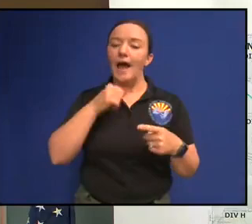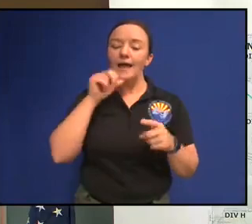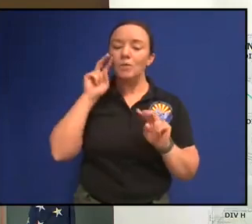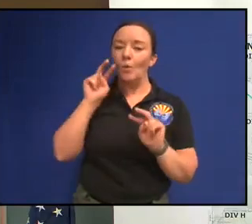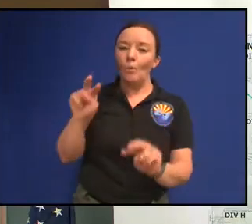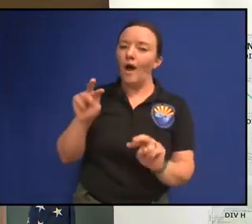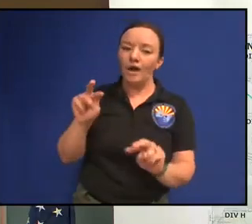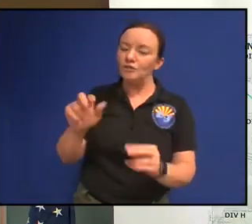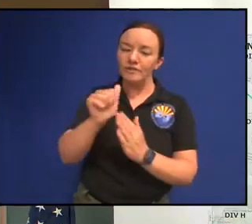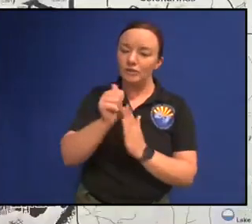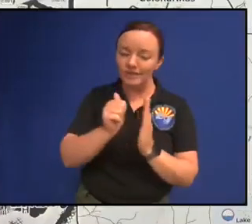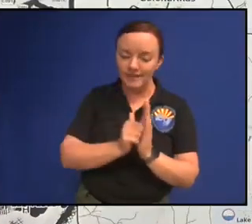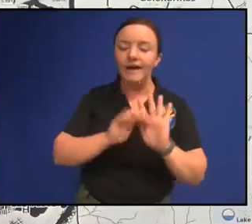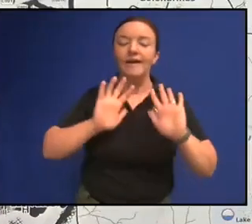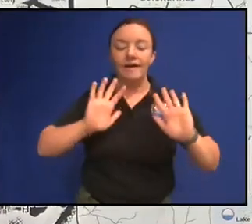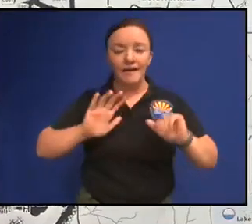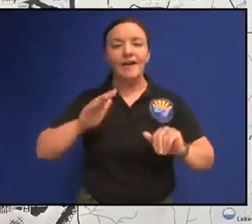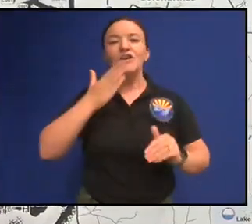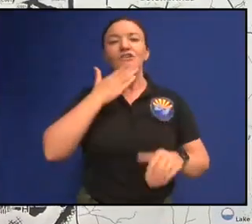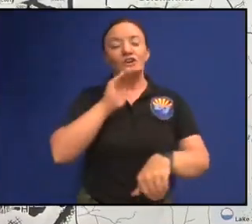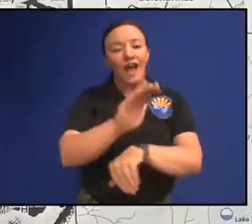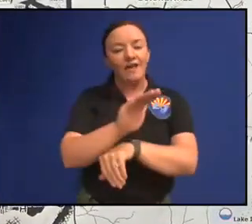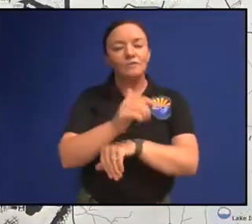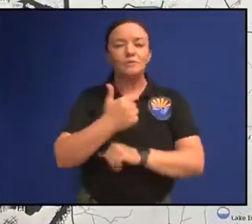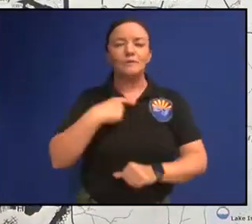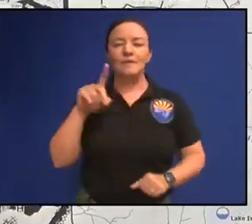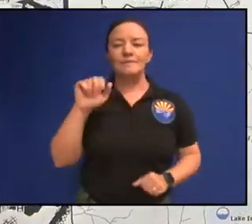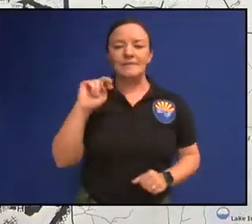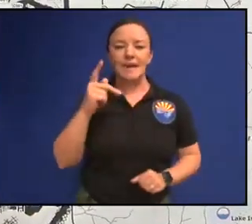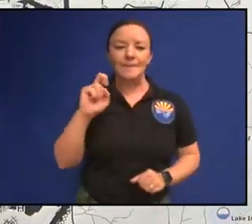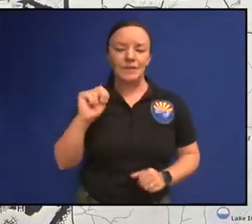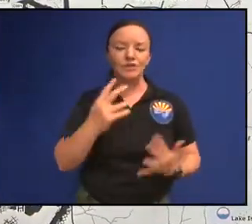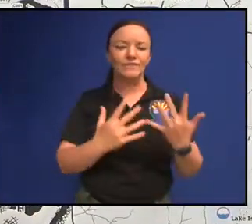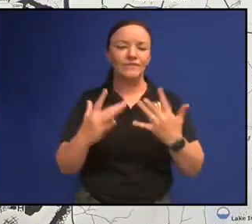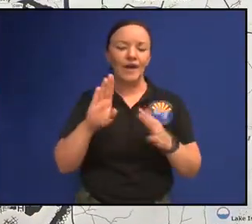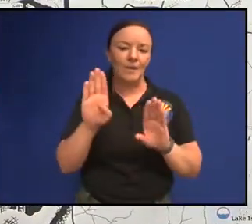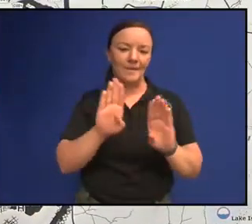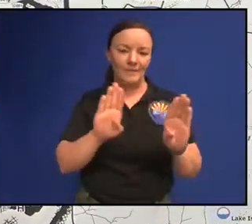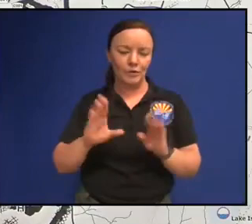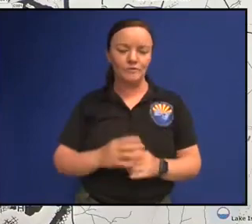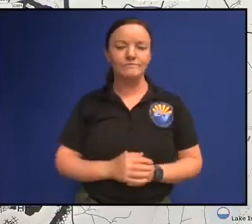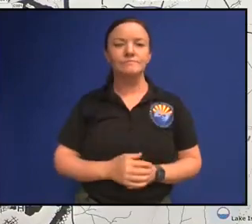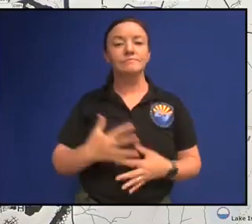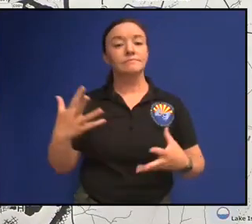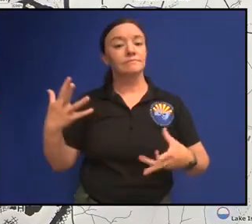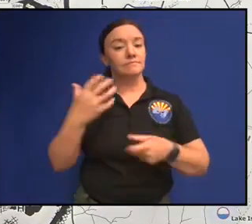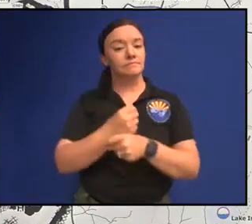I HAVE ONE JOB. IN A NUTSHELL, THE FIRE IS BEHAVING QUITE NICELY